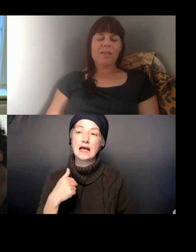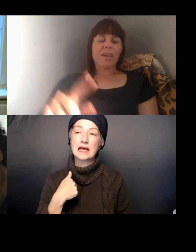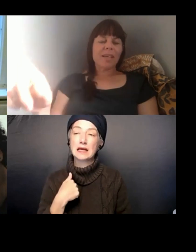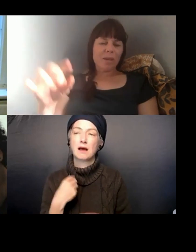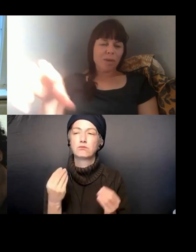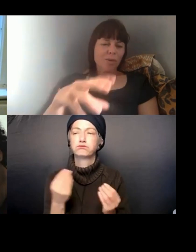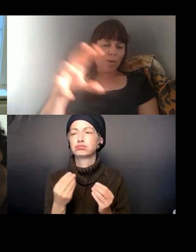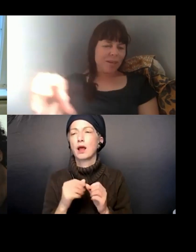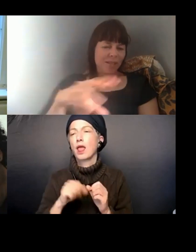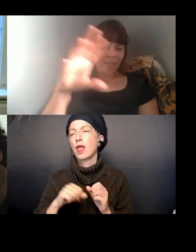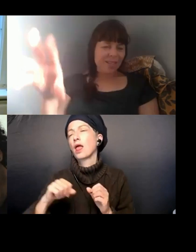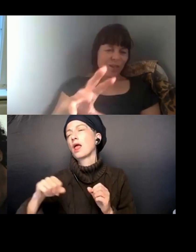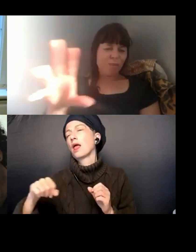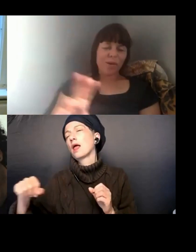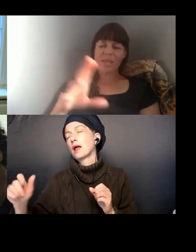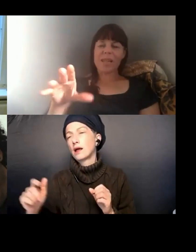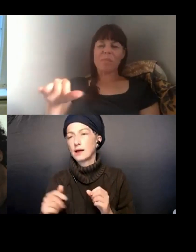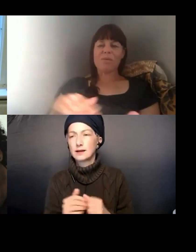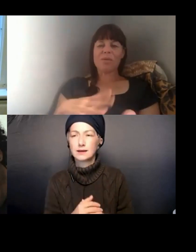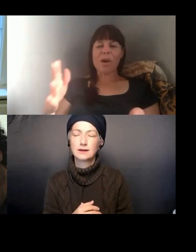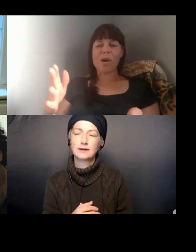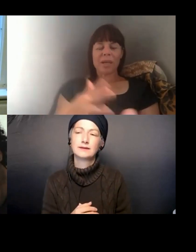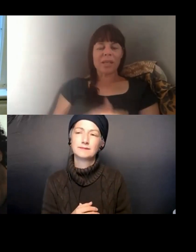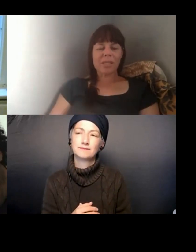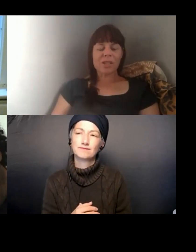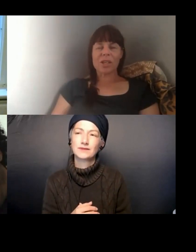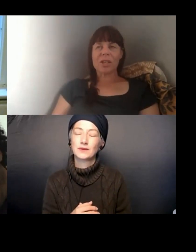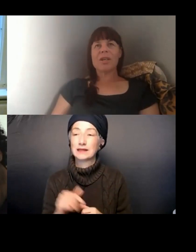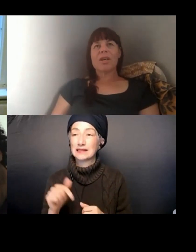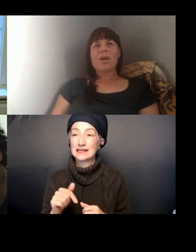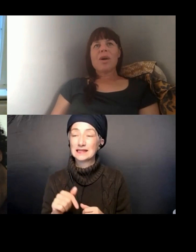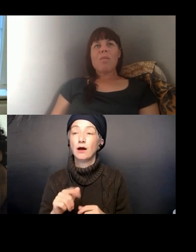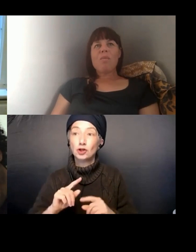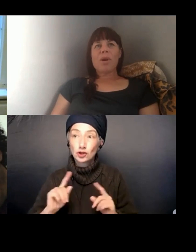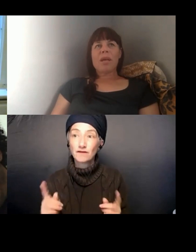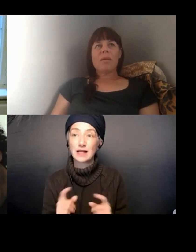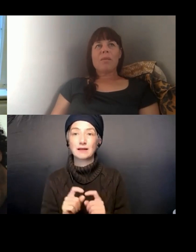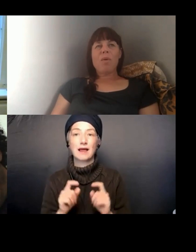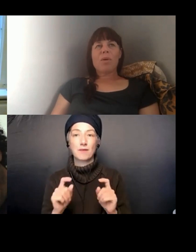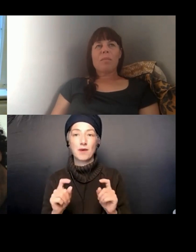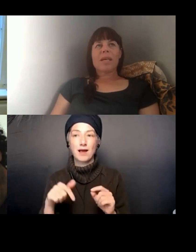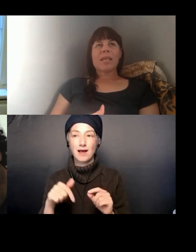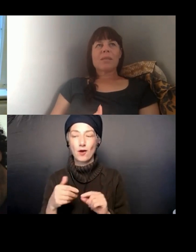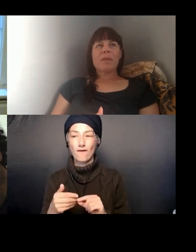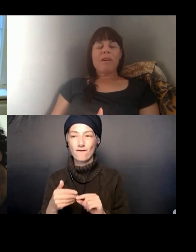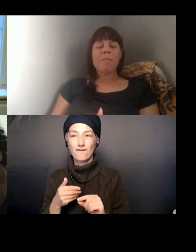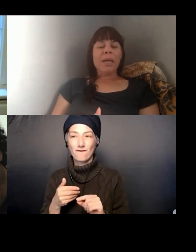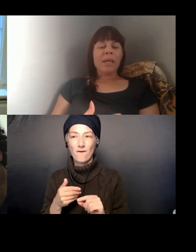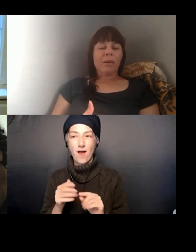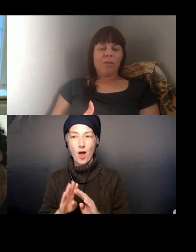and it's funny because we talked about it just as we got together before opening the session,